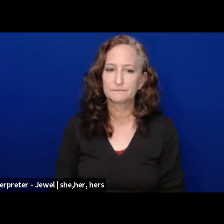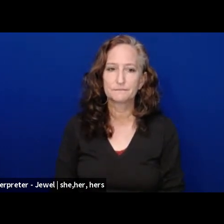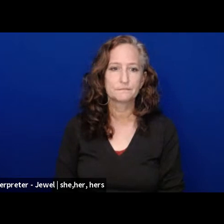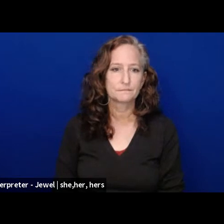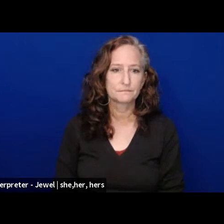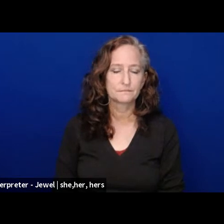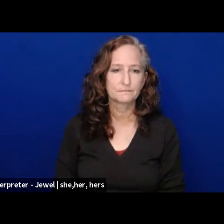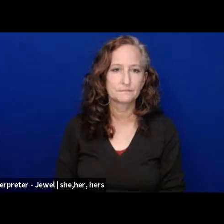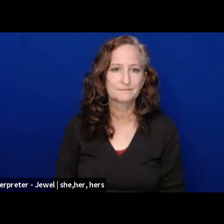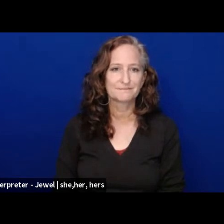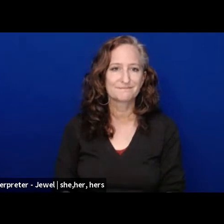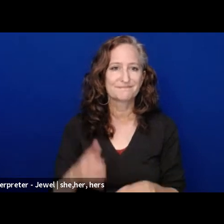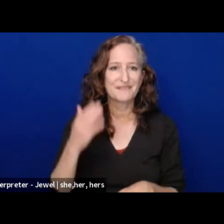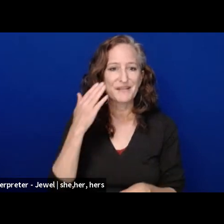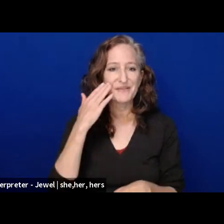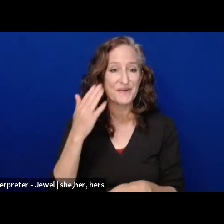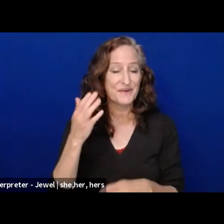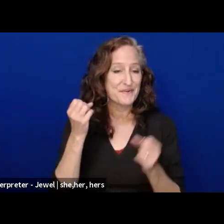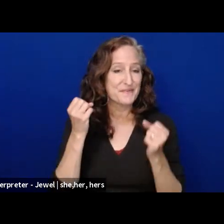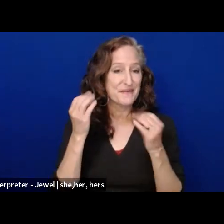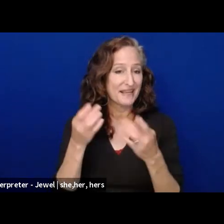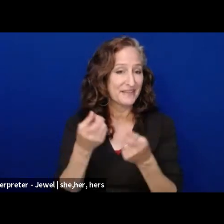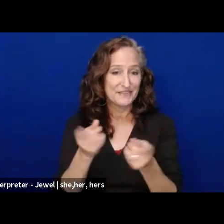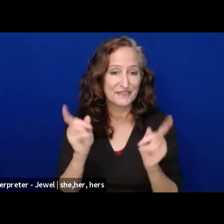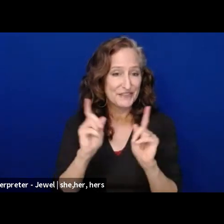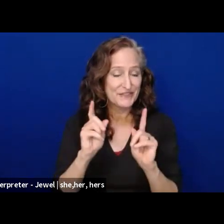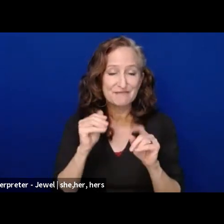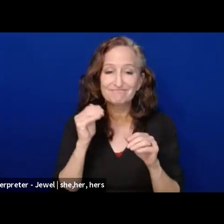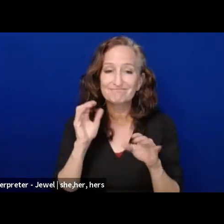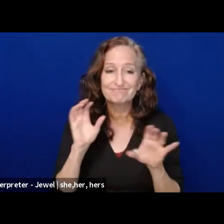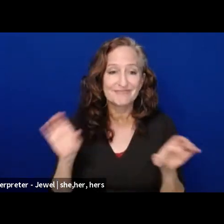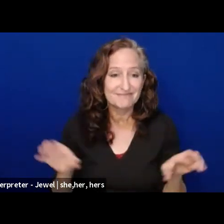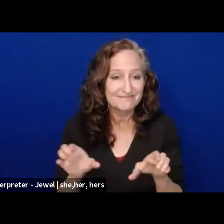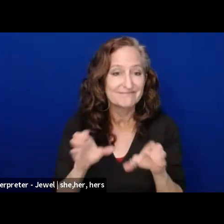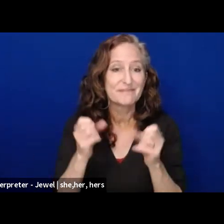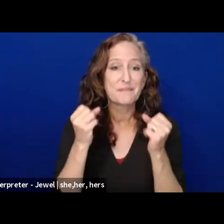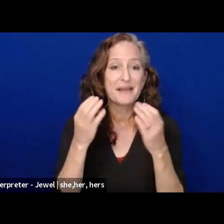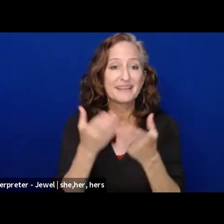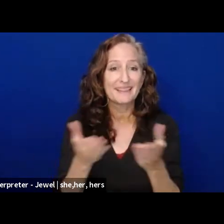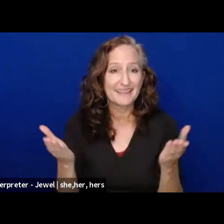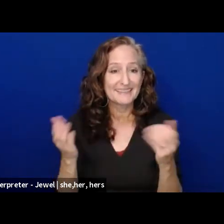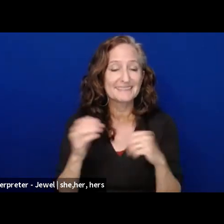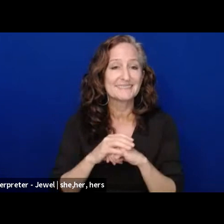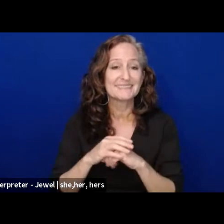I am sure you all have done other things. Keep thinking about it. “Standing up in individual